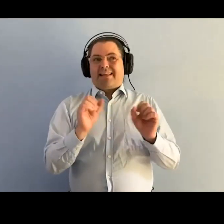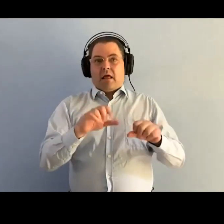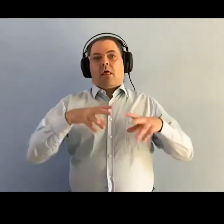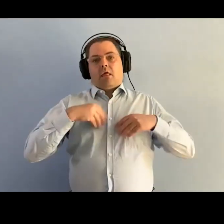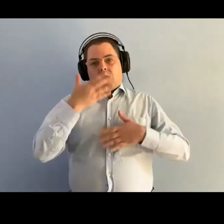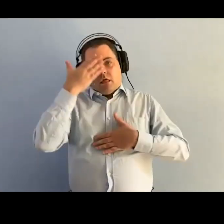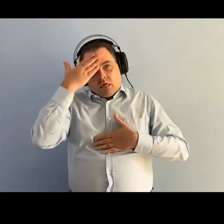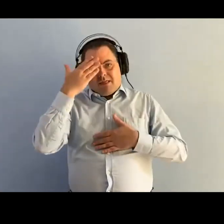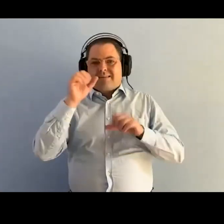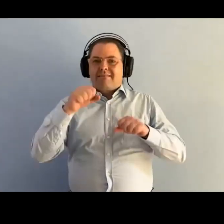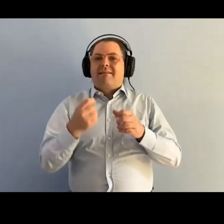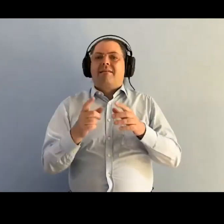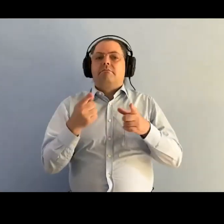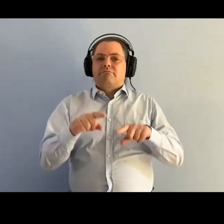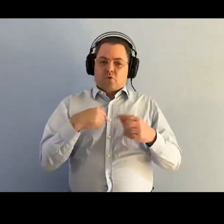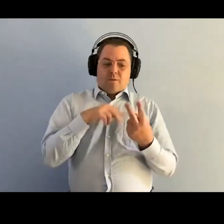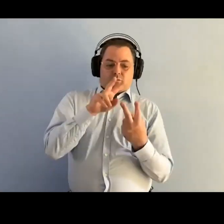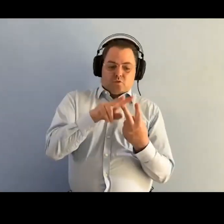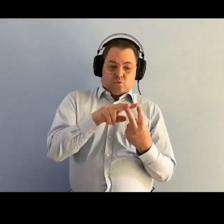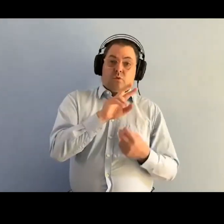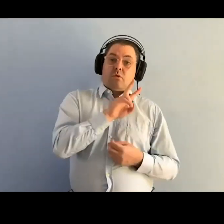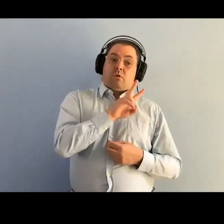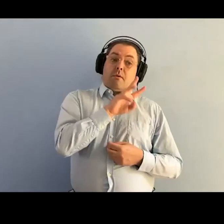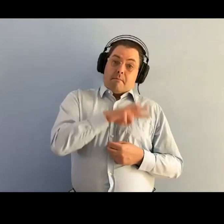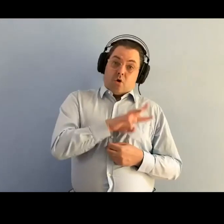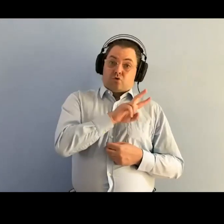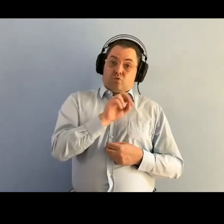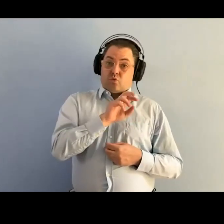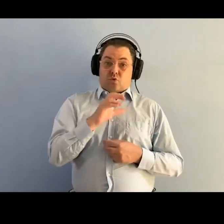phases of vaccination when immunization is not wide spread.